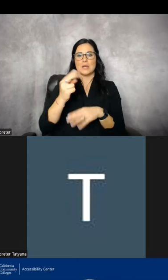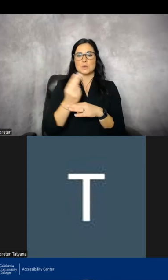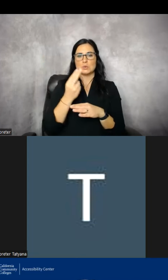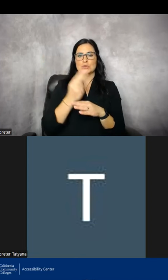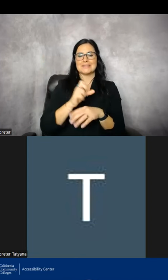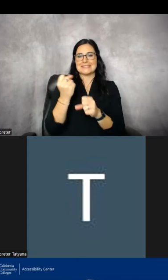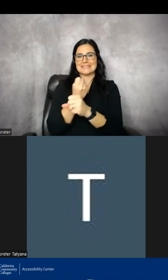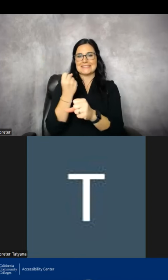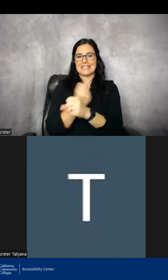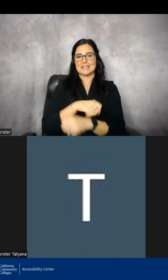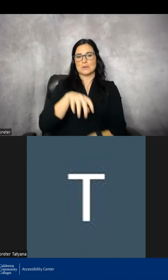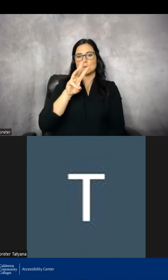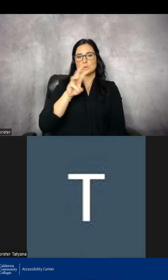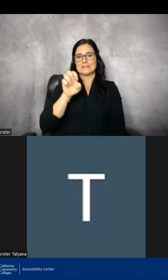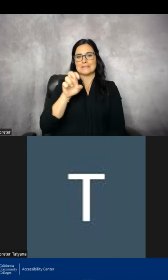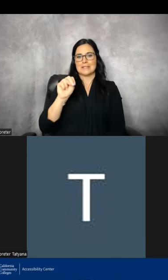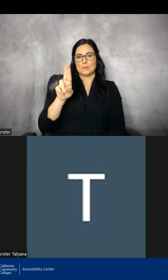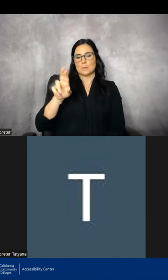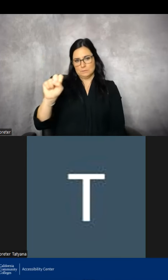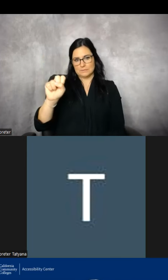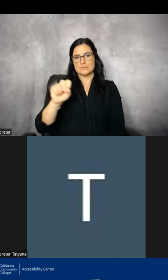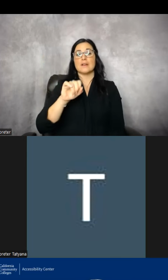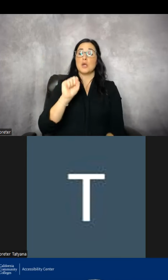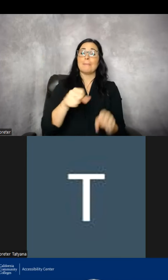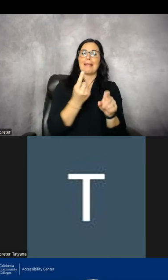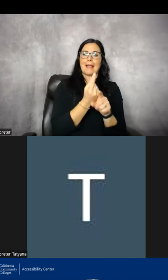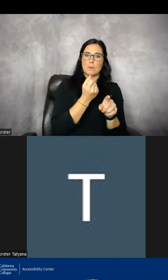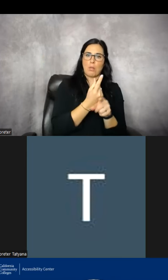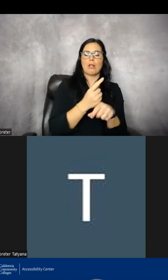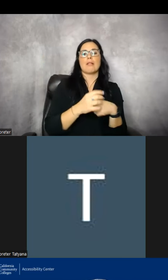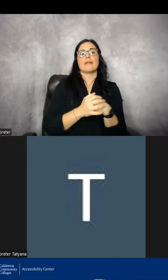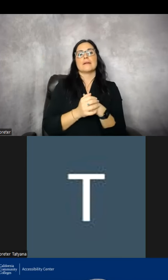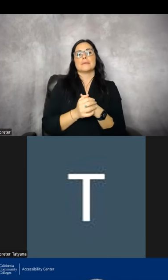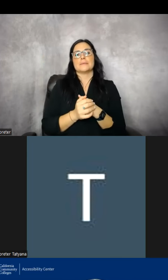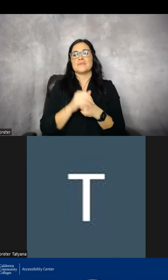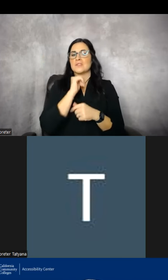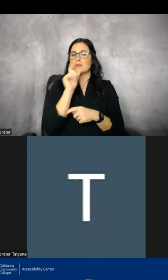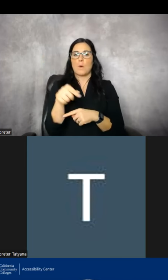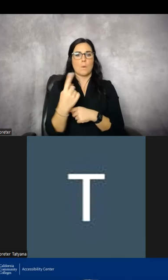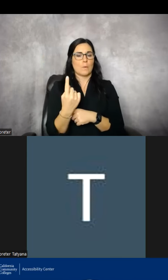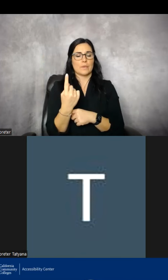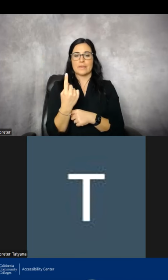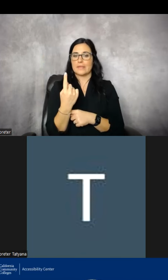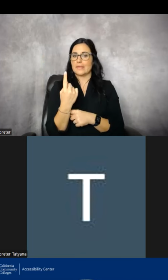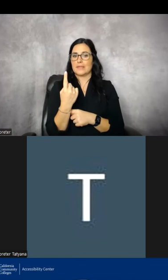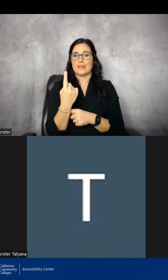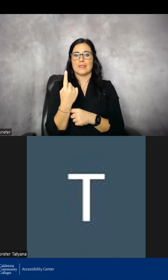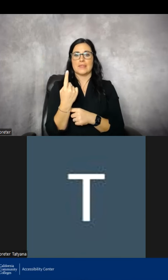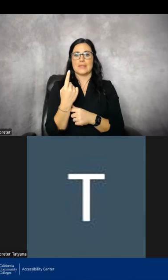They also had annual net usage statistics. So not only it may become accessibility issue,